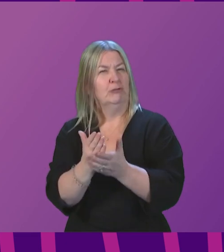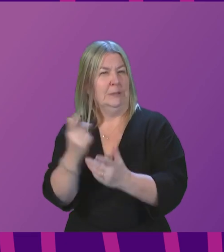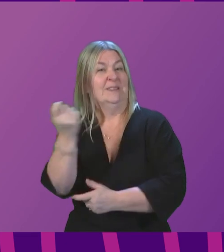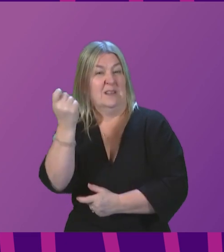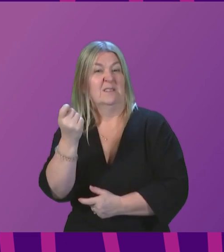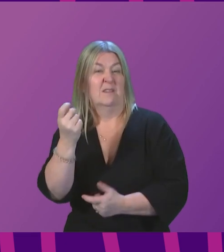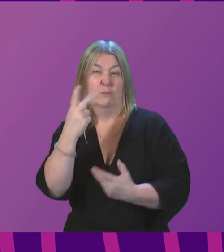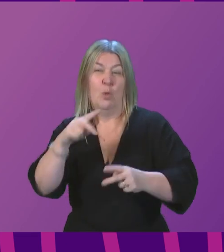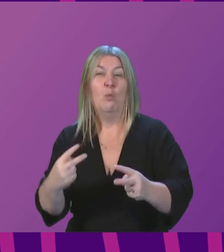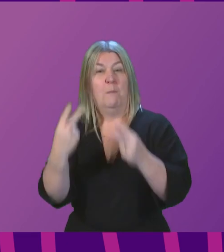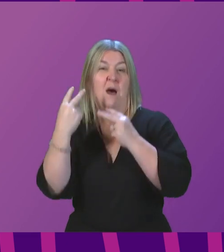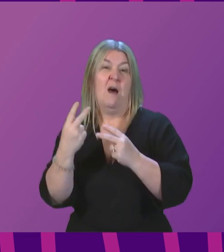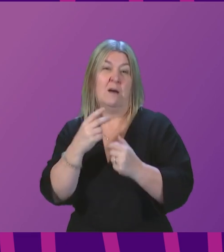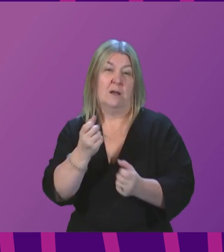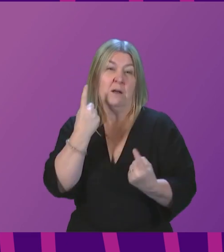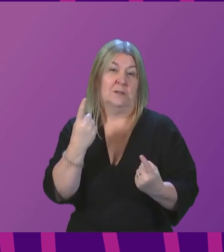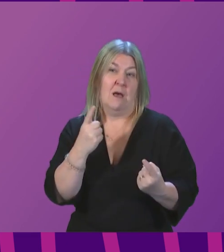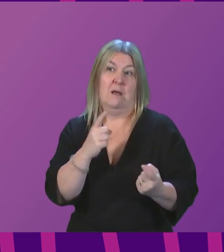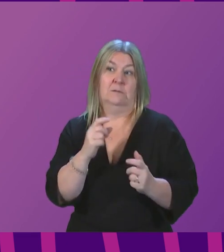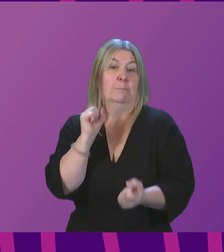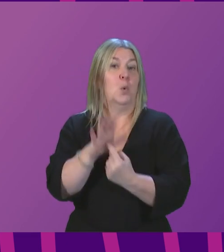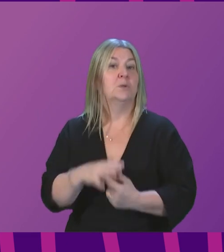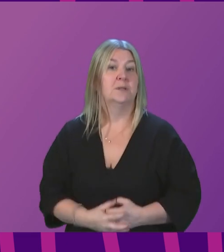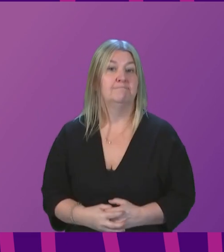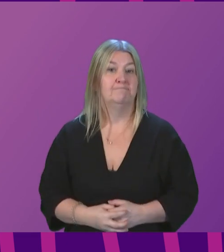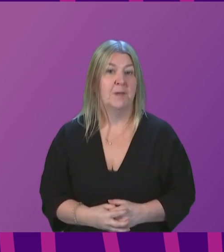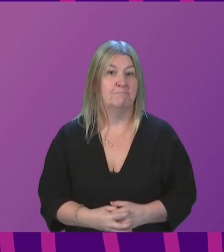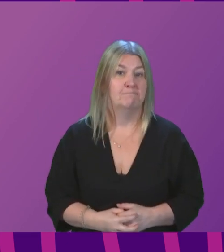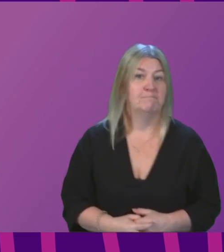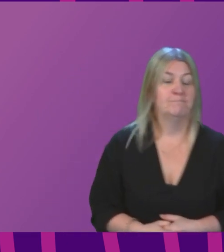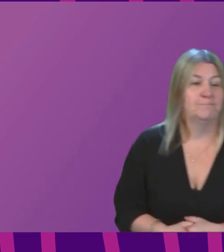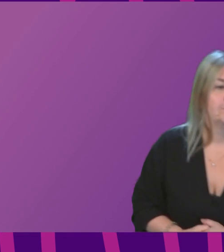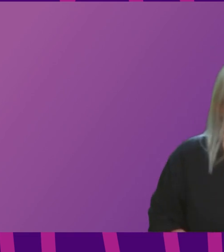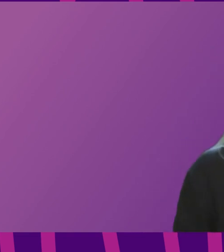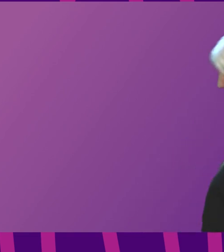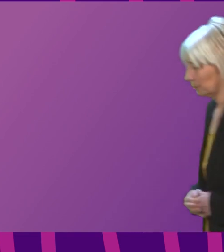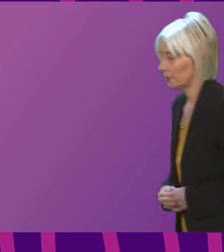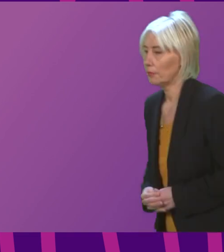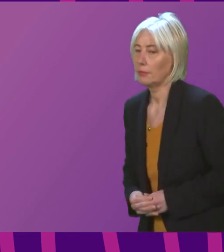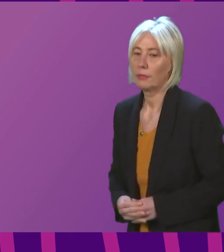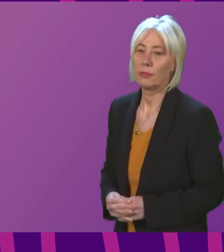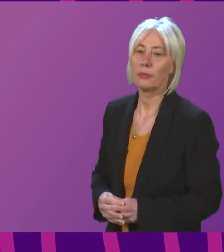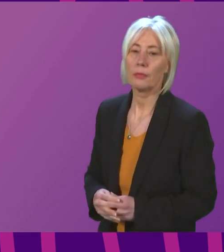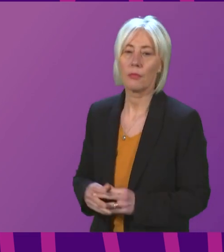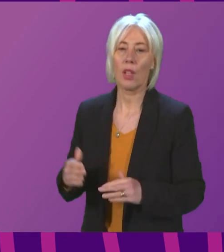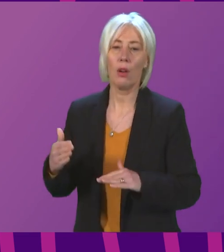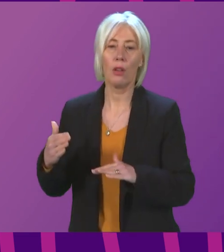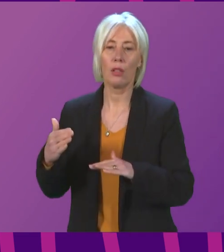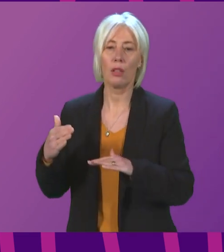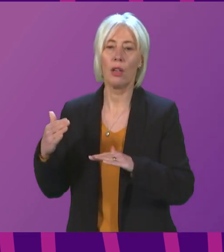of the national health service. Irrespective of the status of the sector, the employees in social care are predominantly